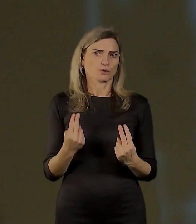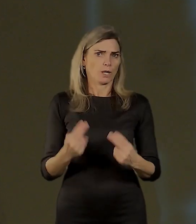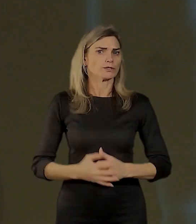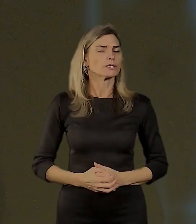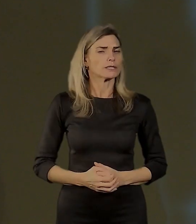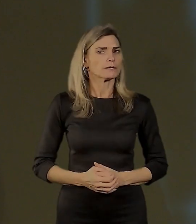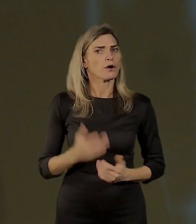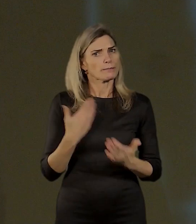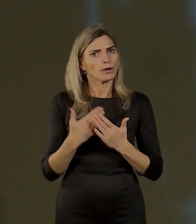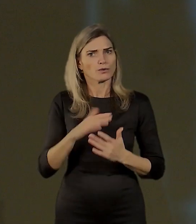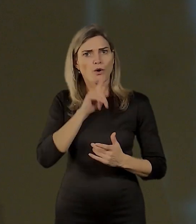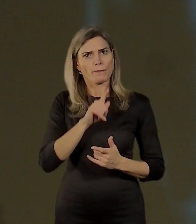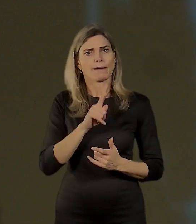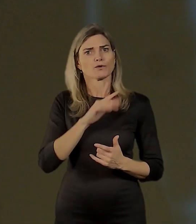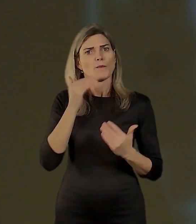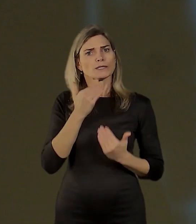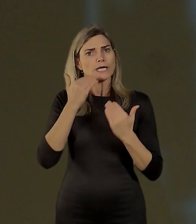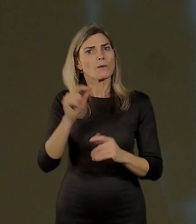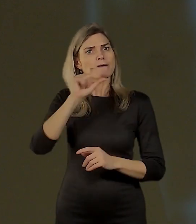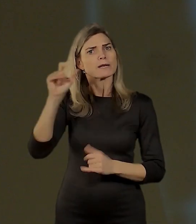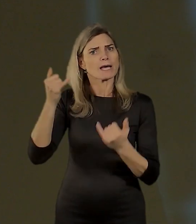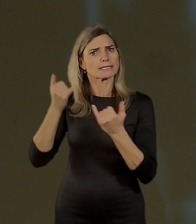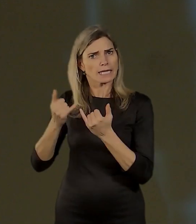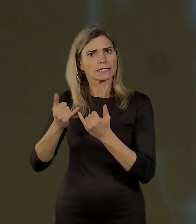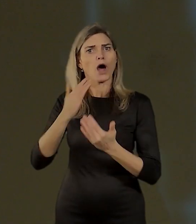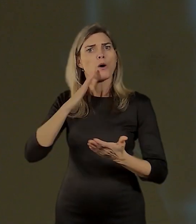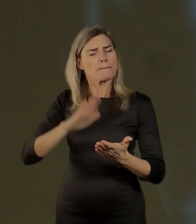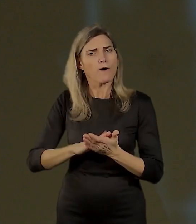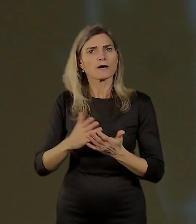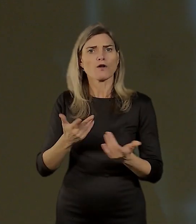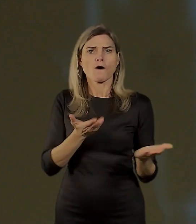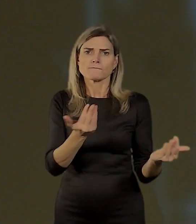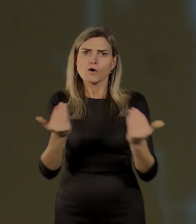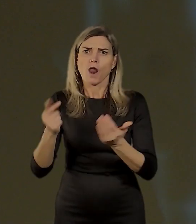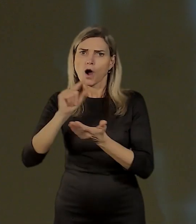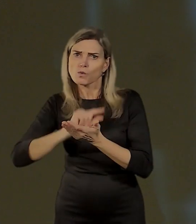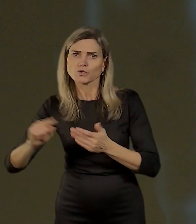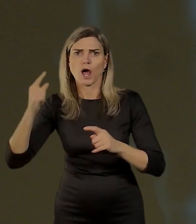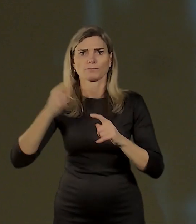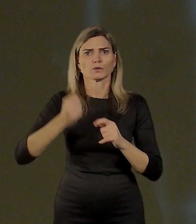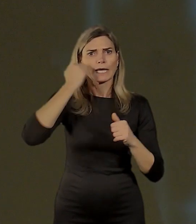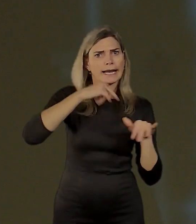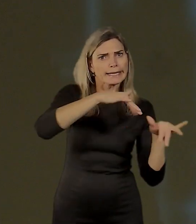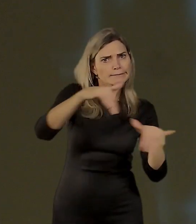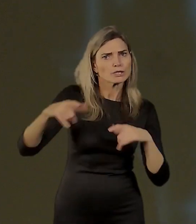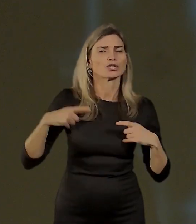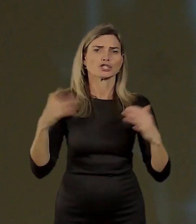This is how it should be in our opinion. And we can only wish the project success.